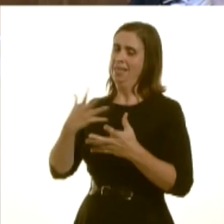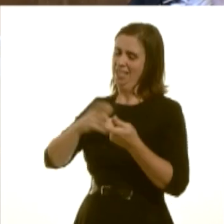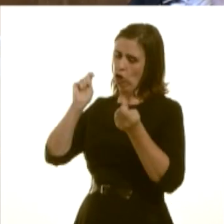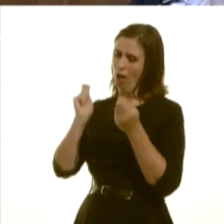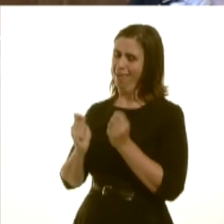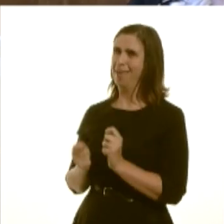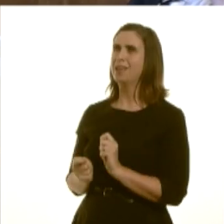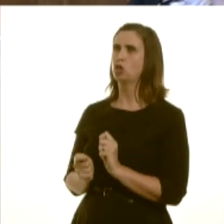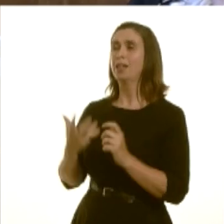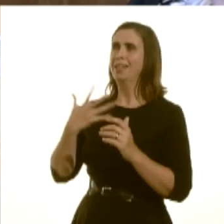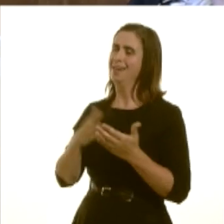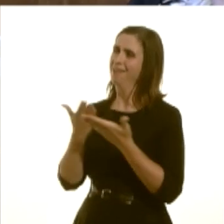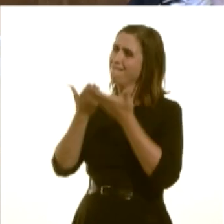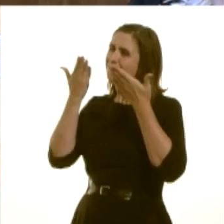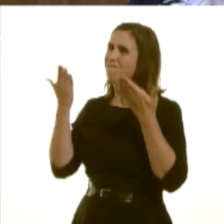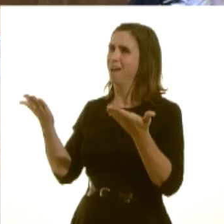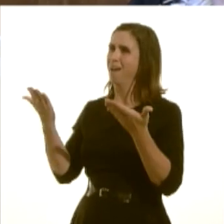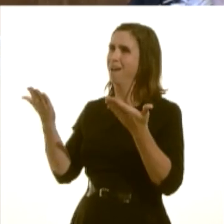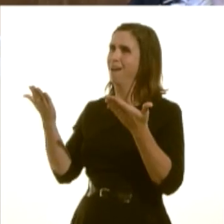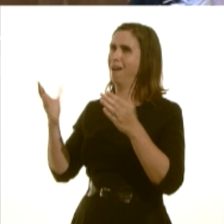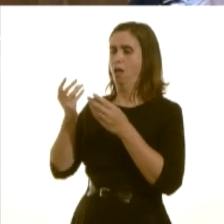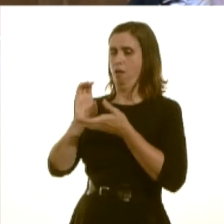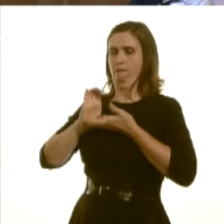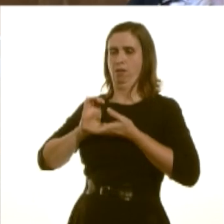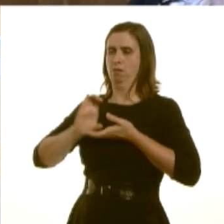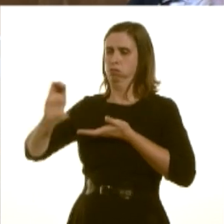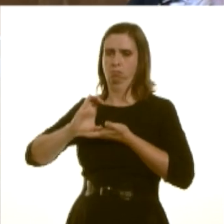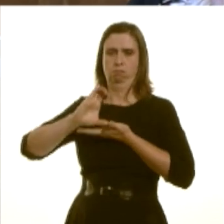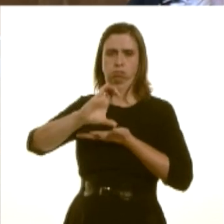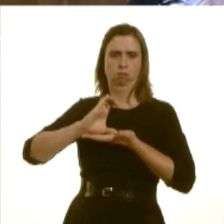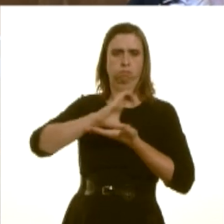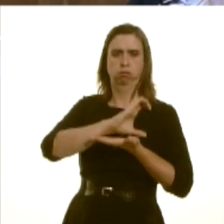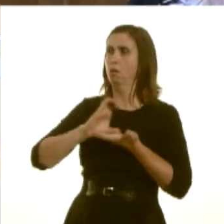of equality and on a path of the equitable distribution of resources, as was pledged